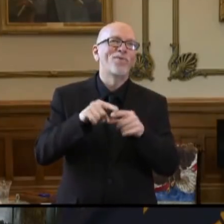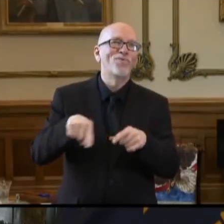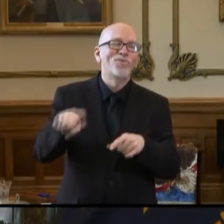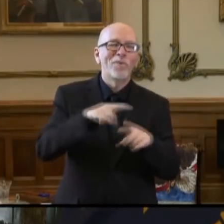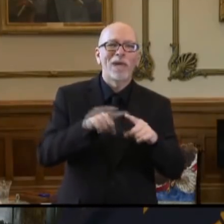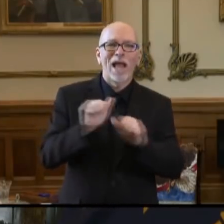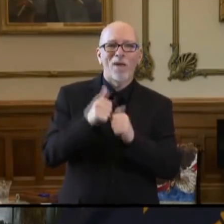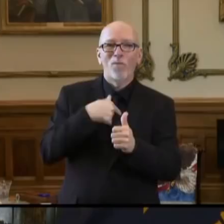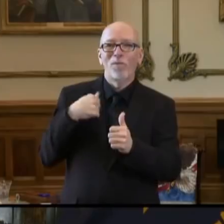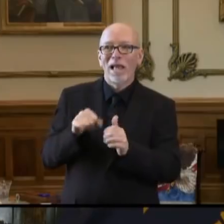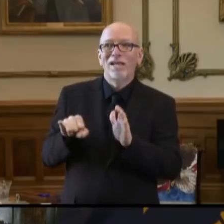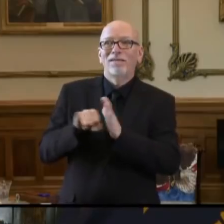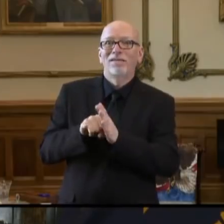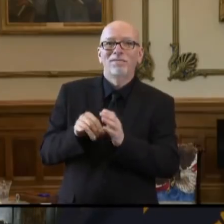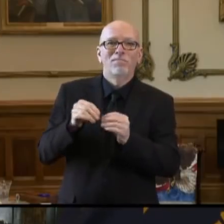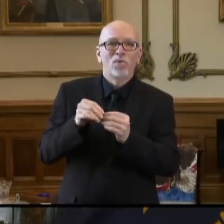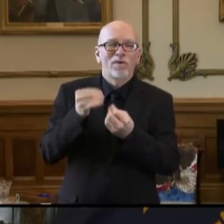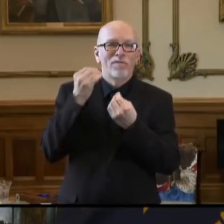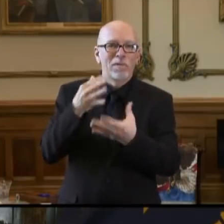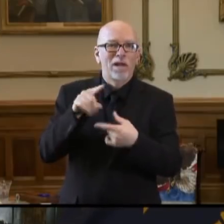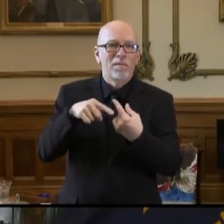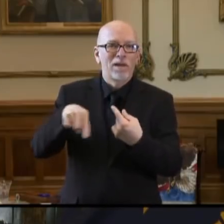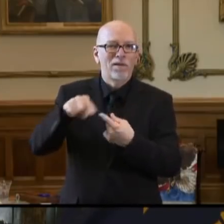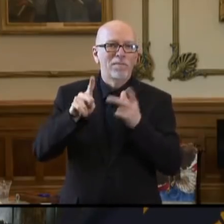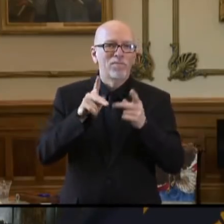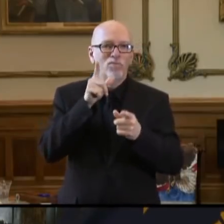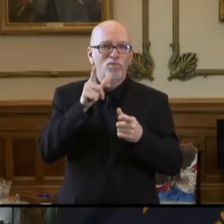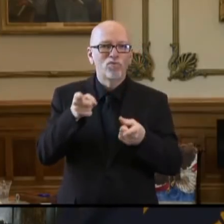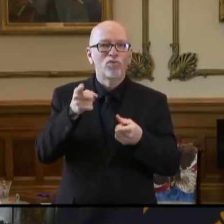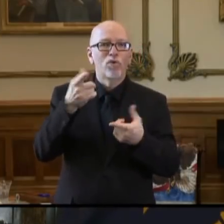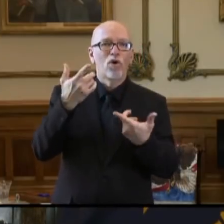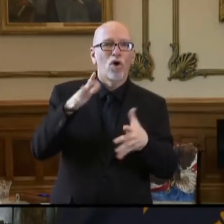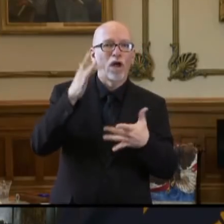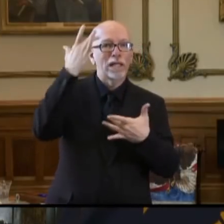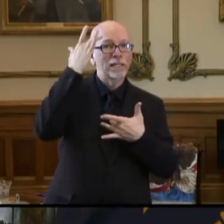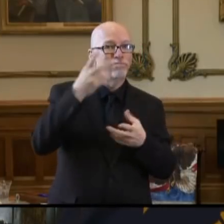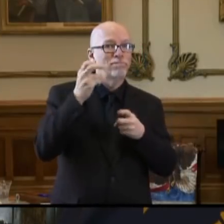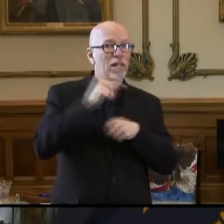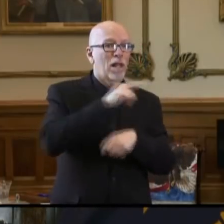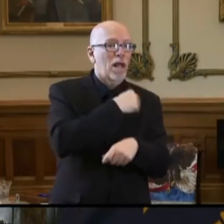ALMOST HERE. WE'LL HAVE THOSE ICD 10 CODES WHICH AGAIN I DON'T MEAN NOTHING TO YOU BUT